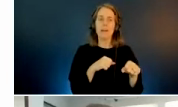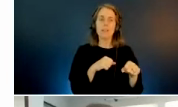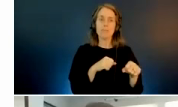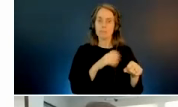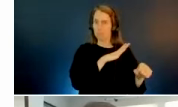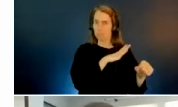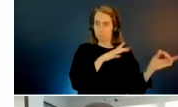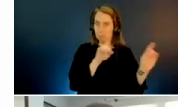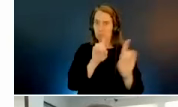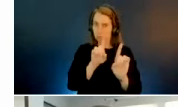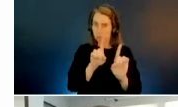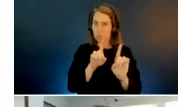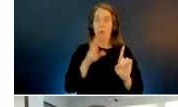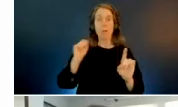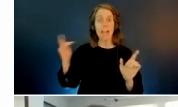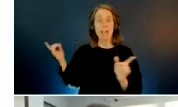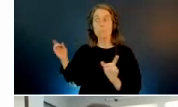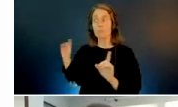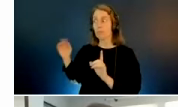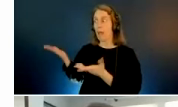with you to provide that assistance or you can ask that somebody there help you